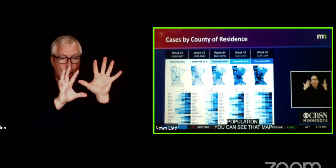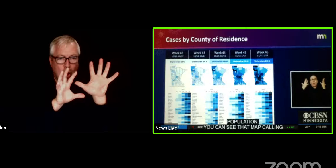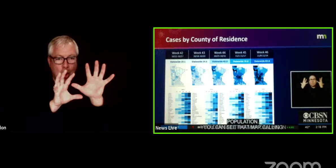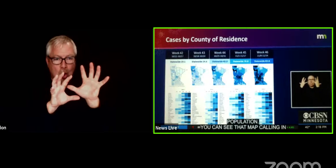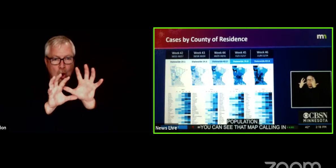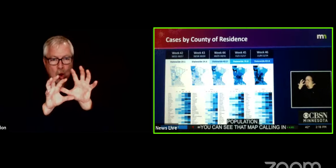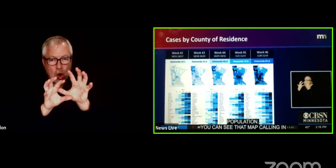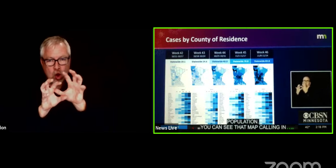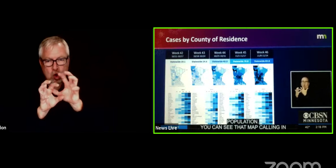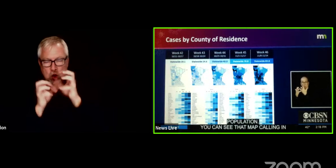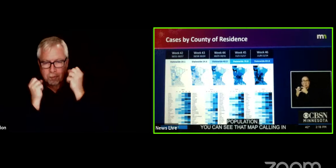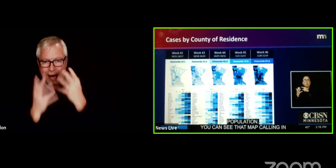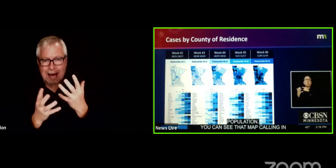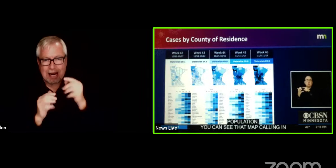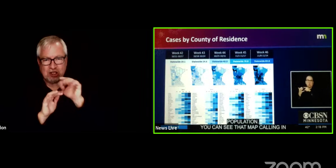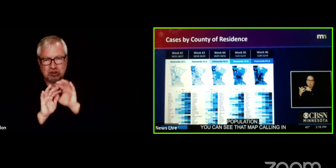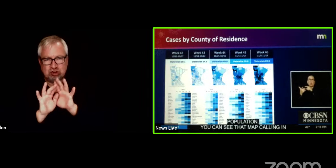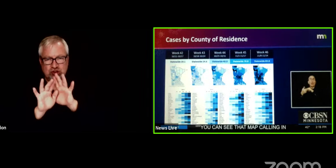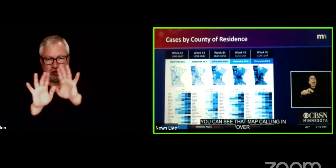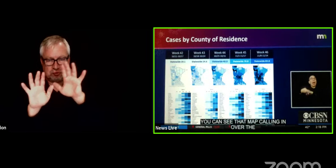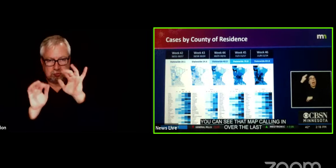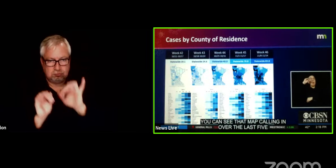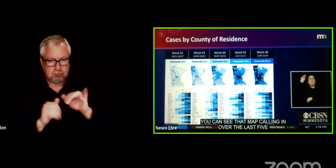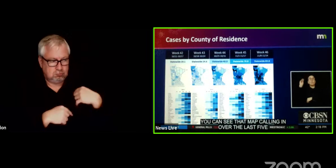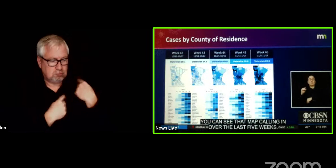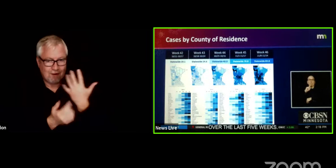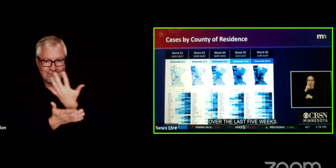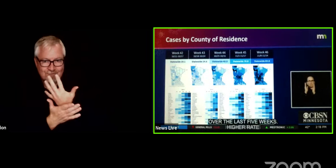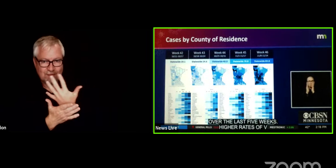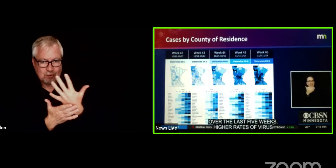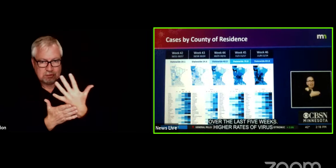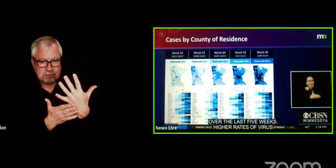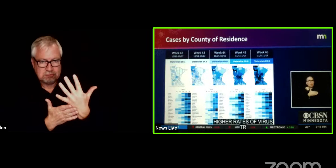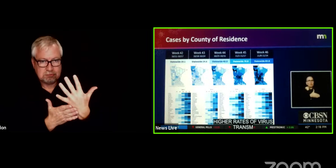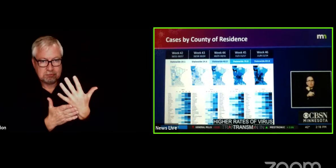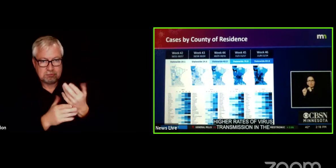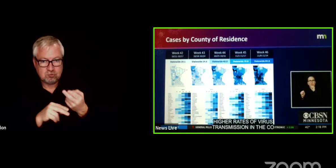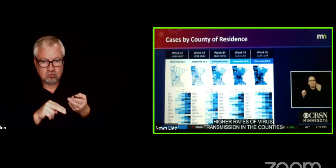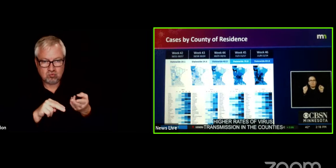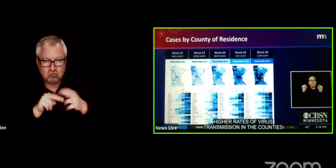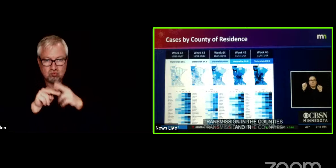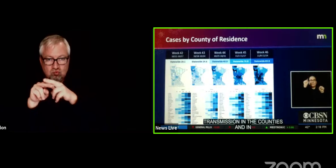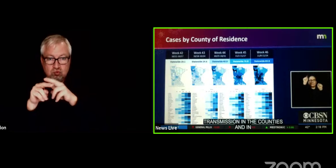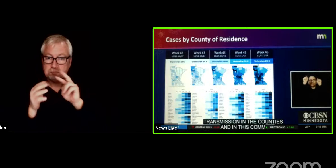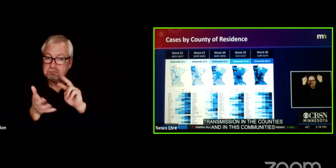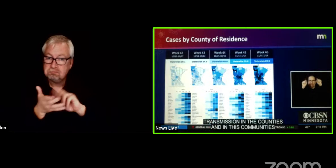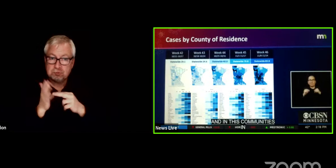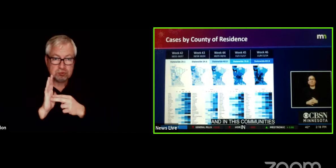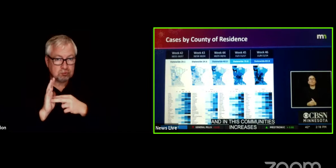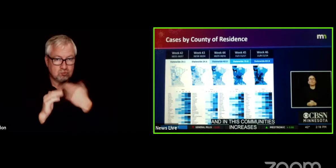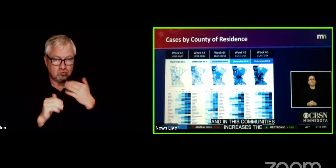IN THESE COMMUNITIES INCREASES THE RISK FOR ALL COMMUNITY MEMBERS, EVERYBODY IN THOSE COMMUNITIES IS AT HIGHER RISK